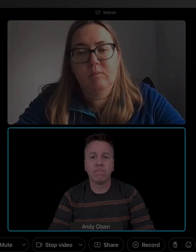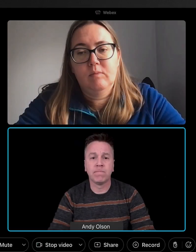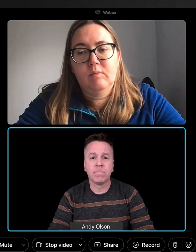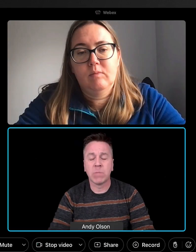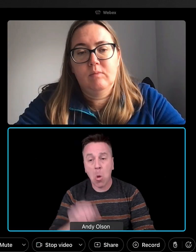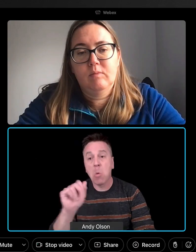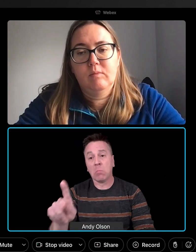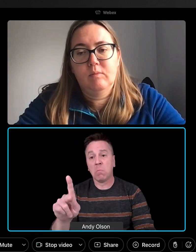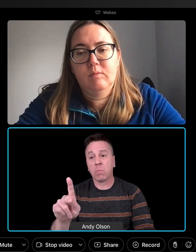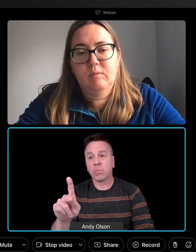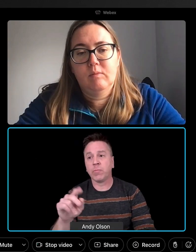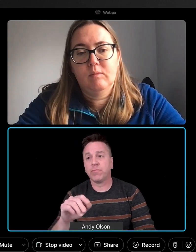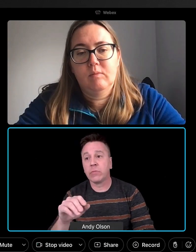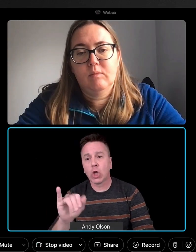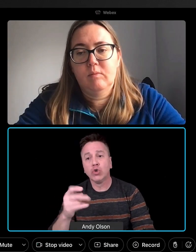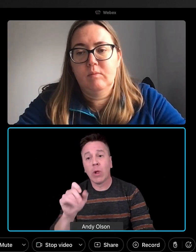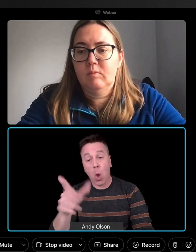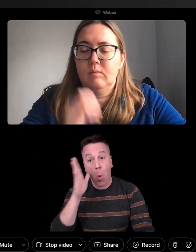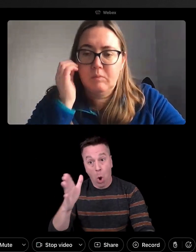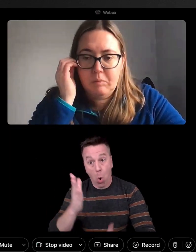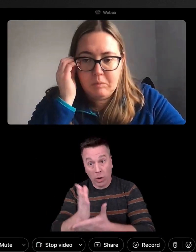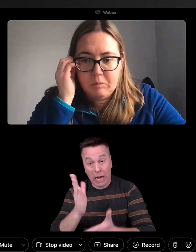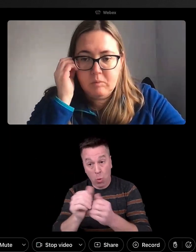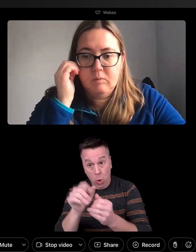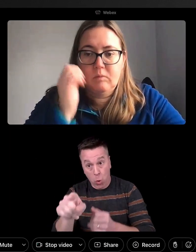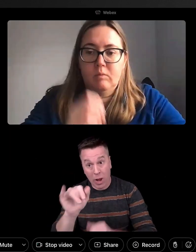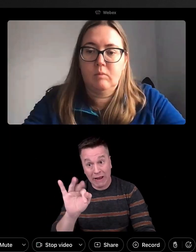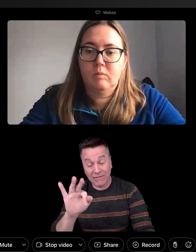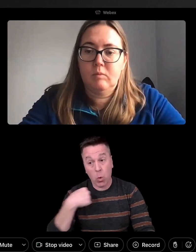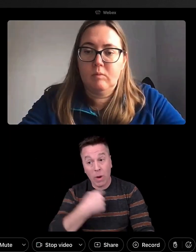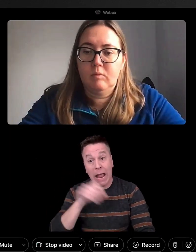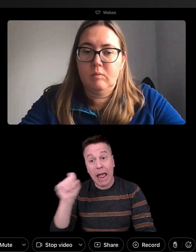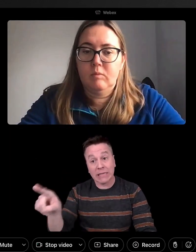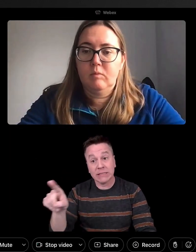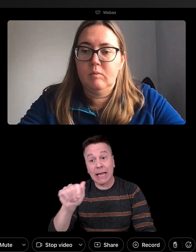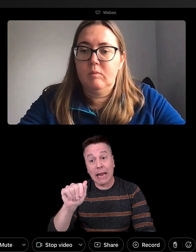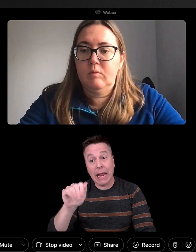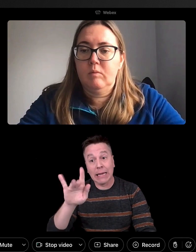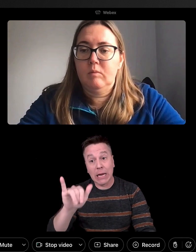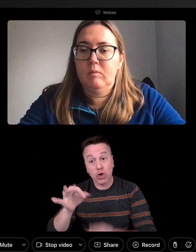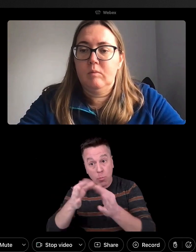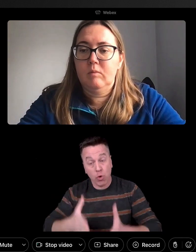Julie, would it be okay with you if we asked Andy, our interpreter, to step out of